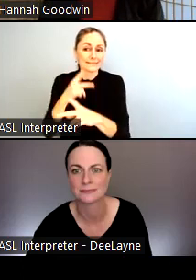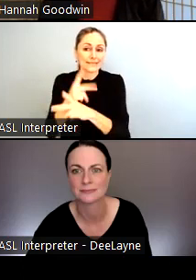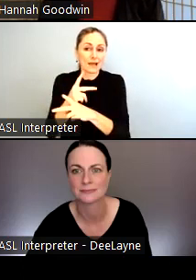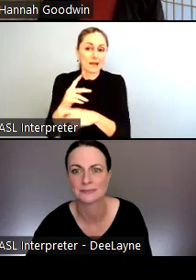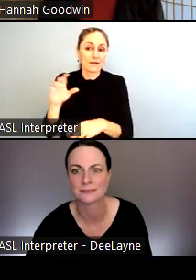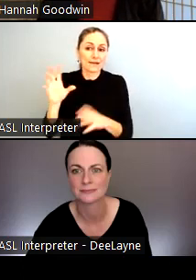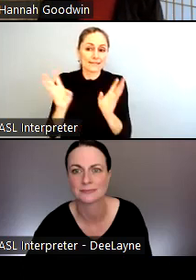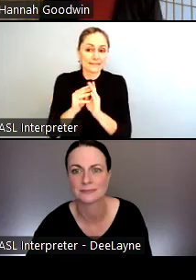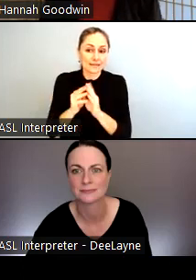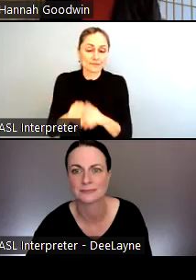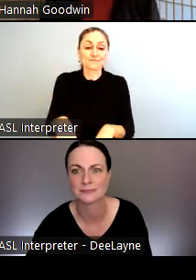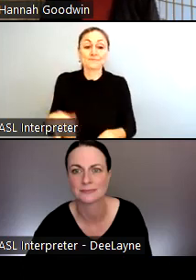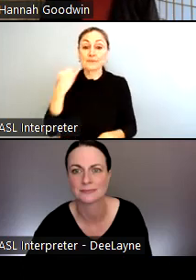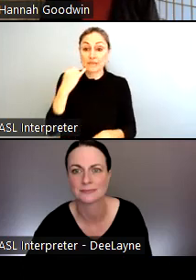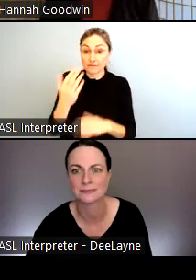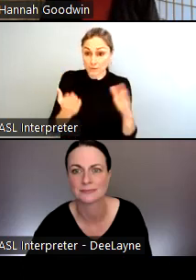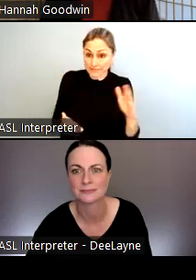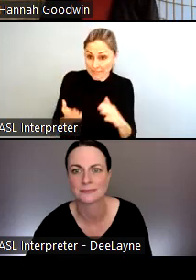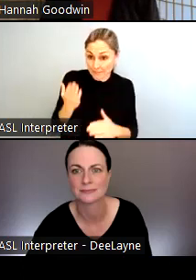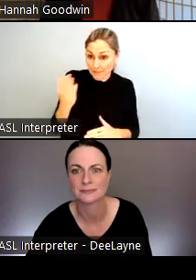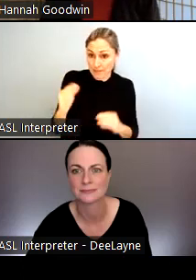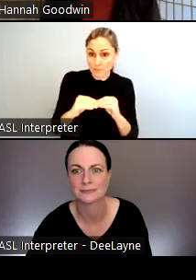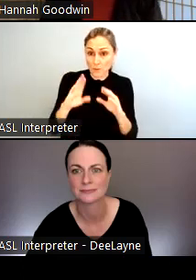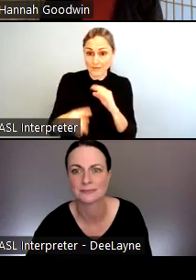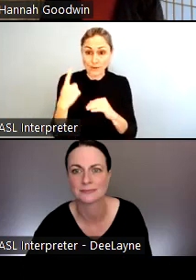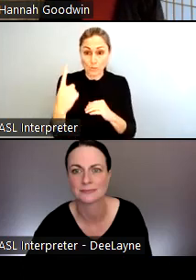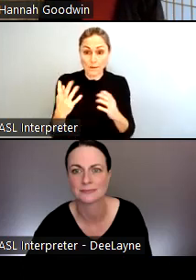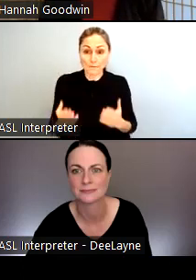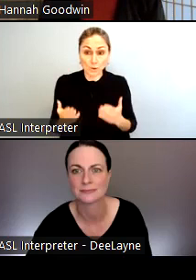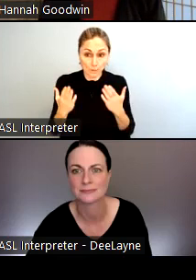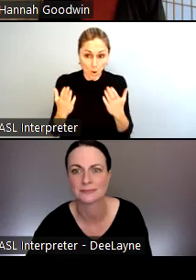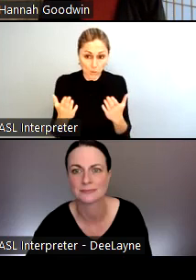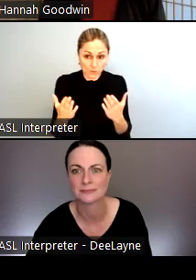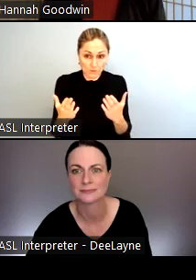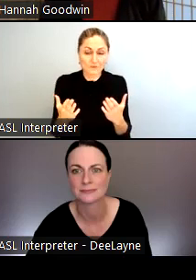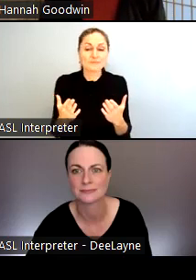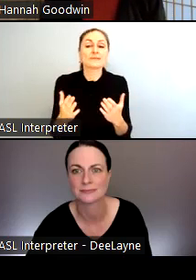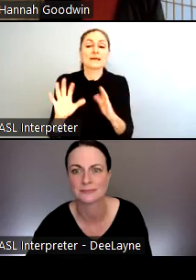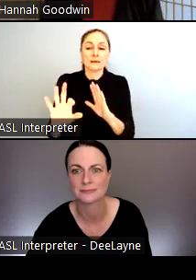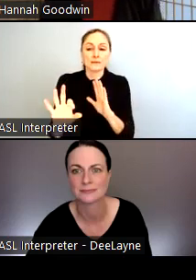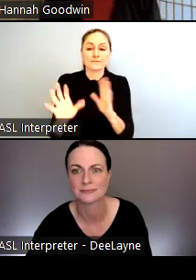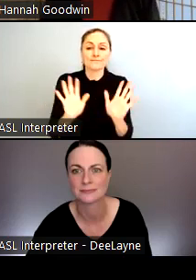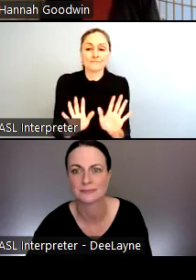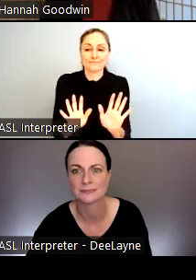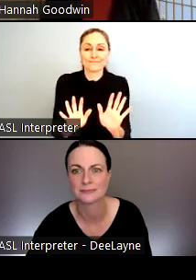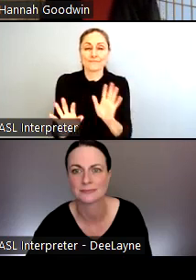If you are submitting multiple proposals, then choose the panel. Choose the panel, sorry.